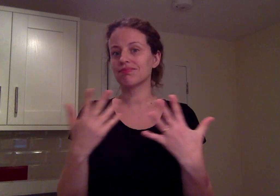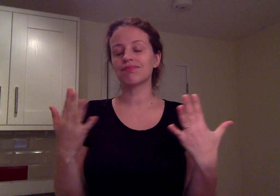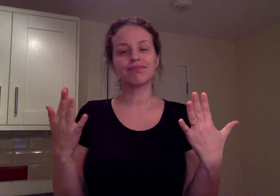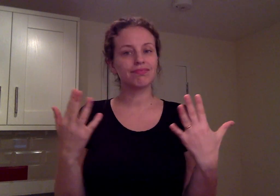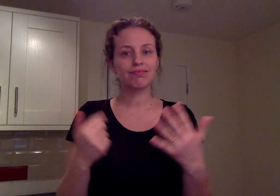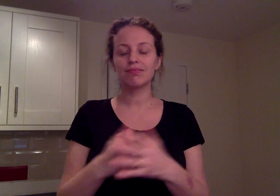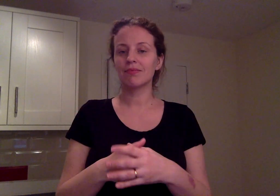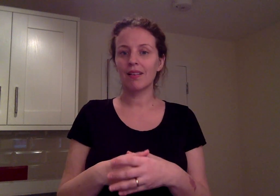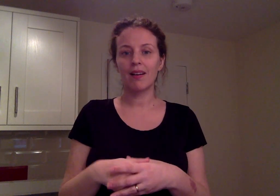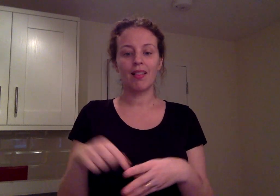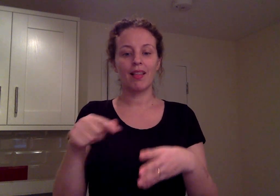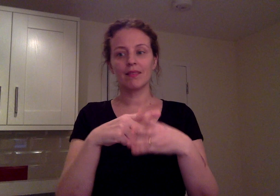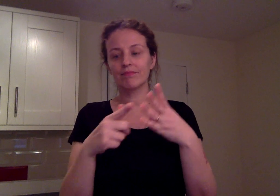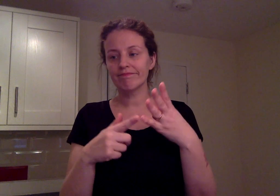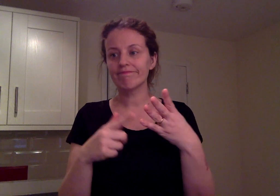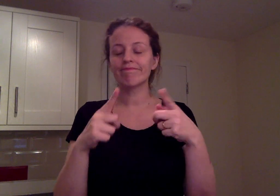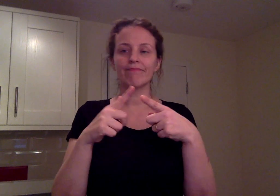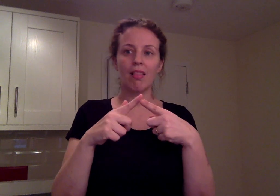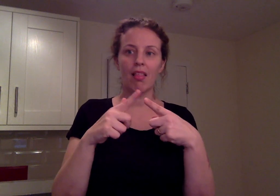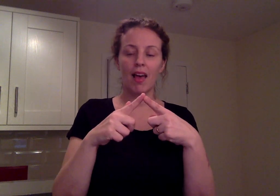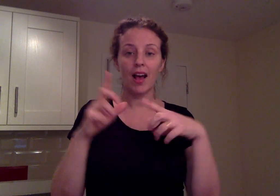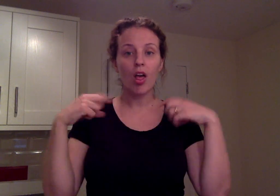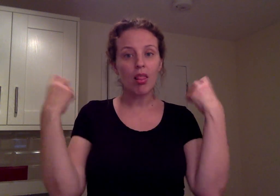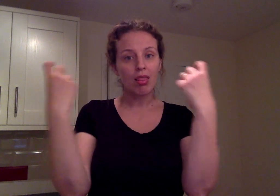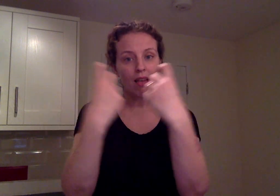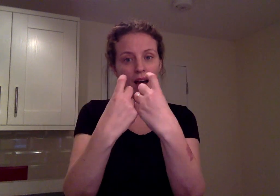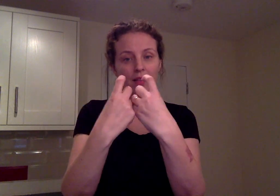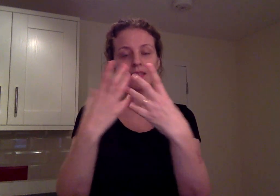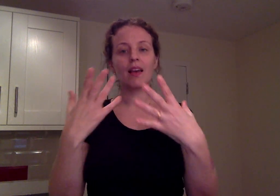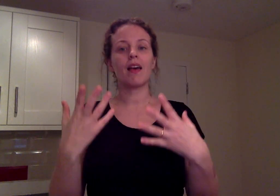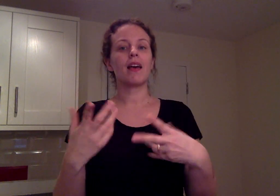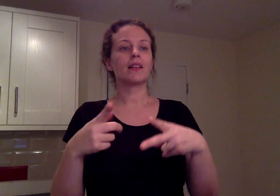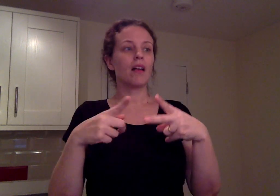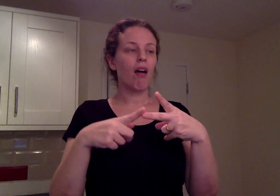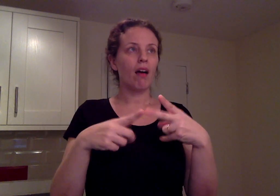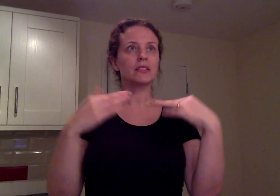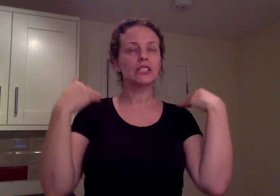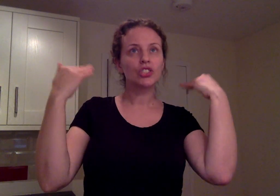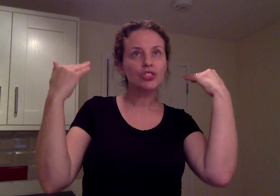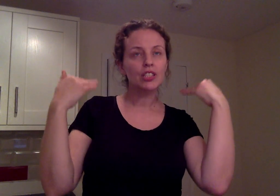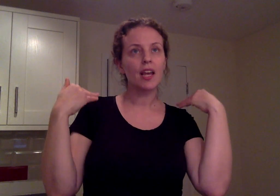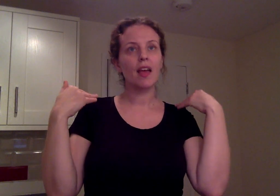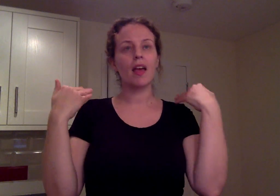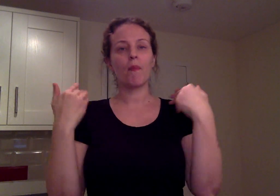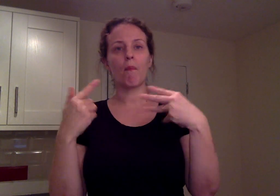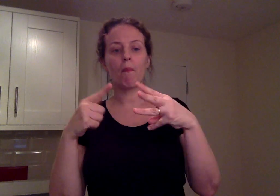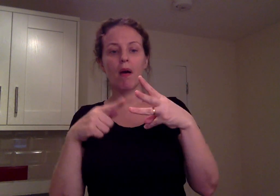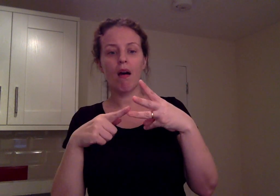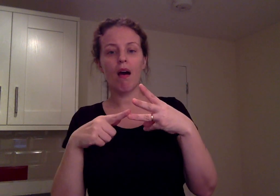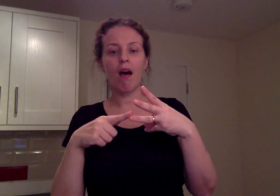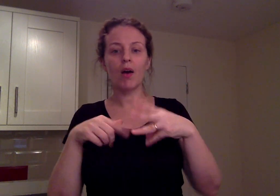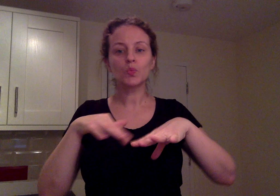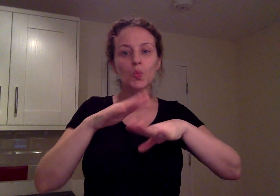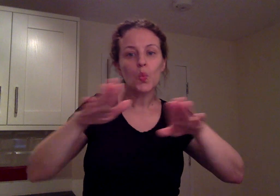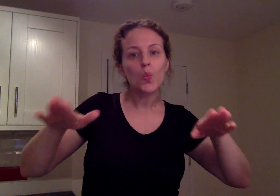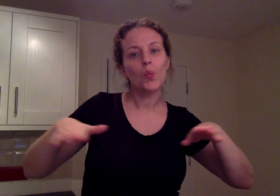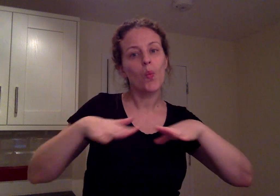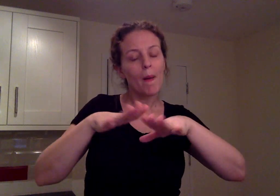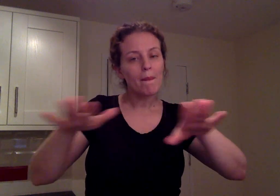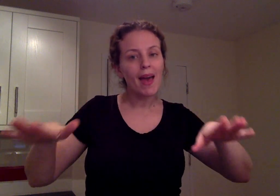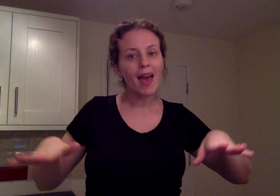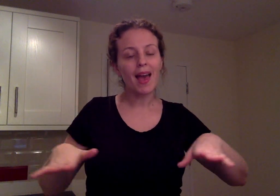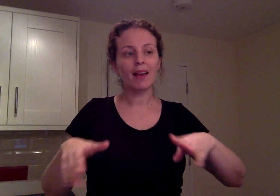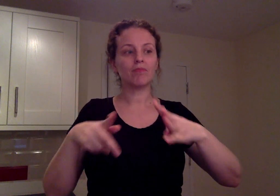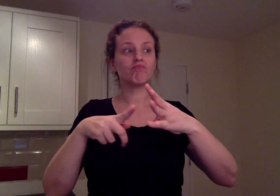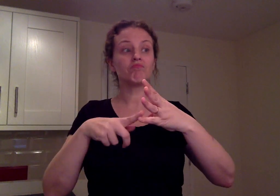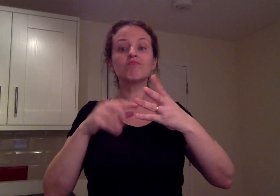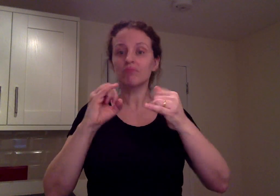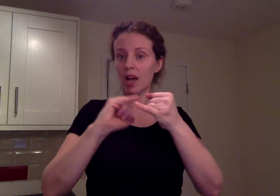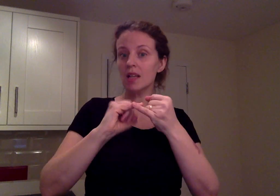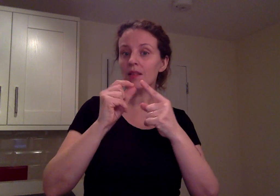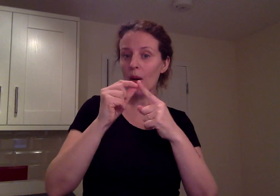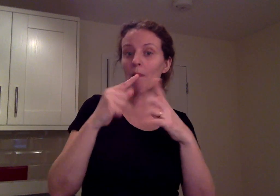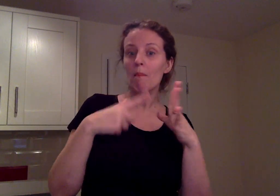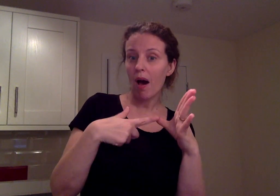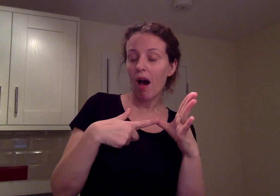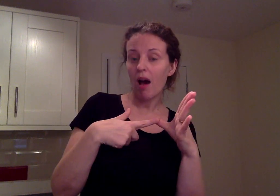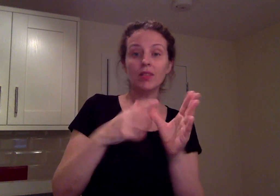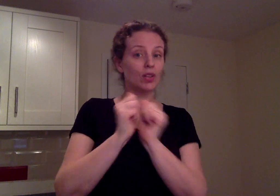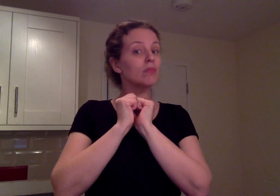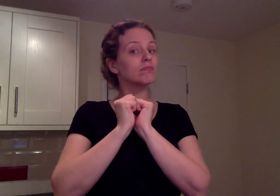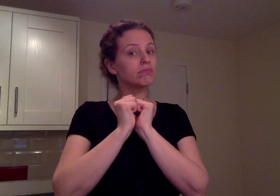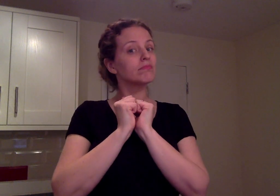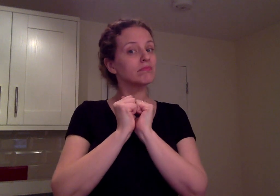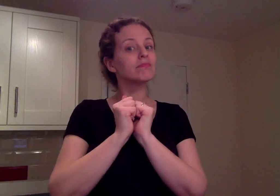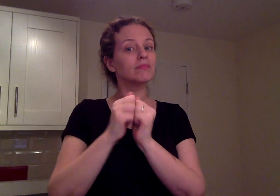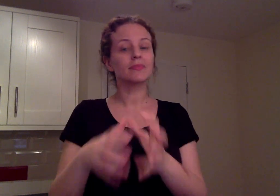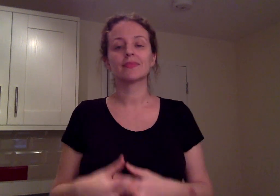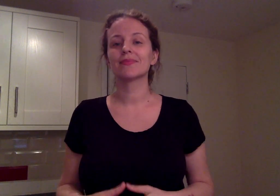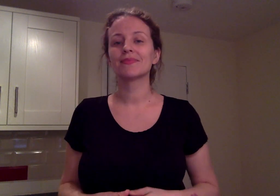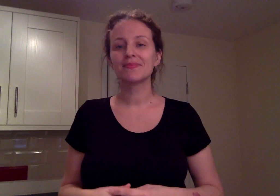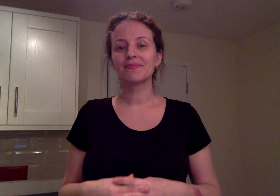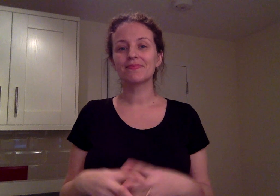Many [lots], classes, gym, swimming, spa. Value.